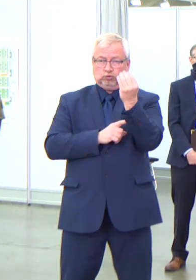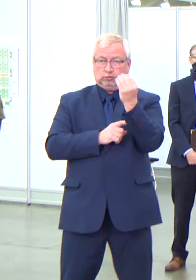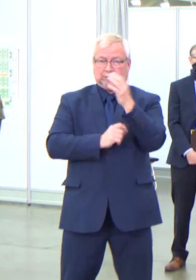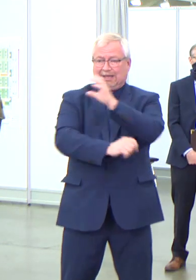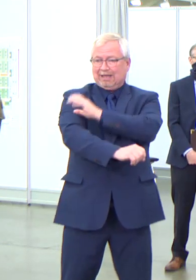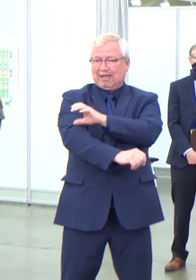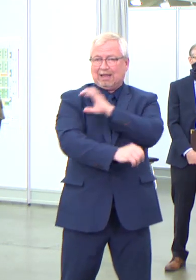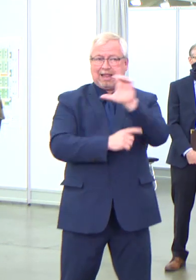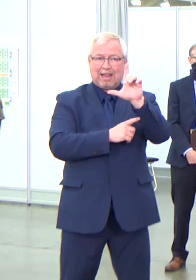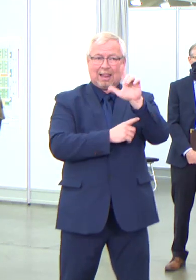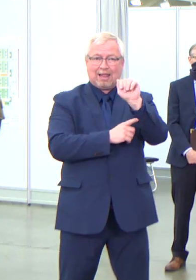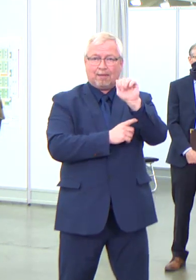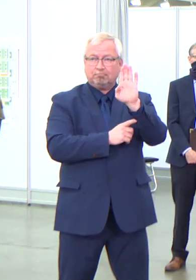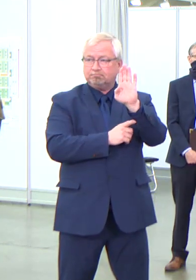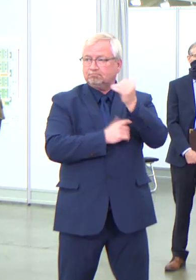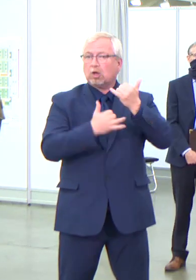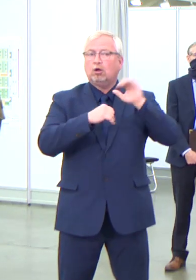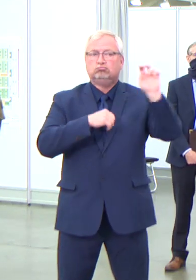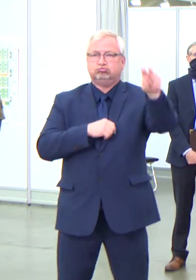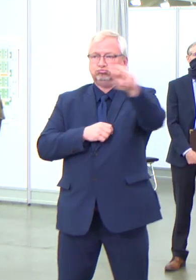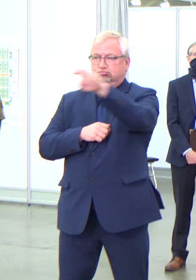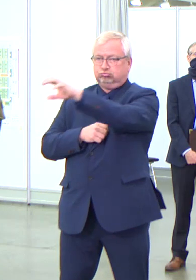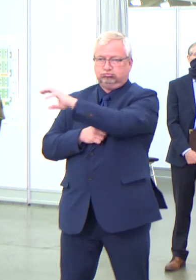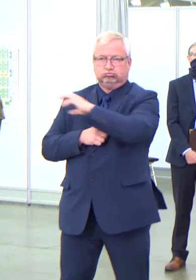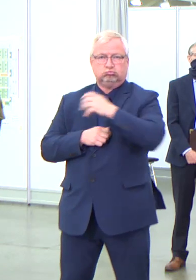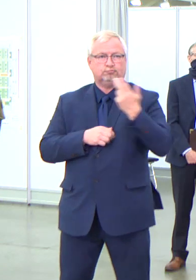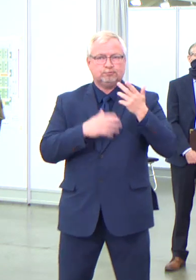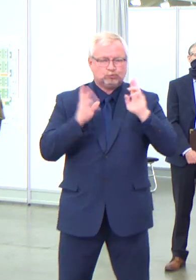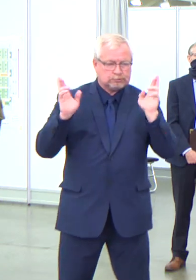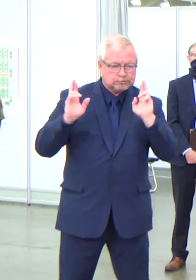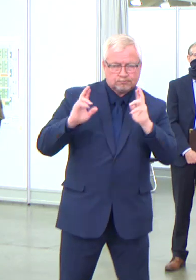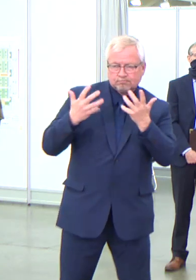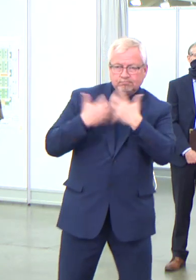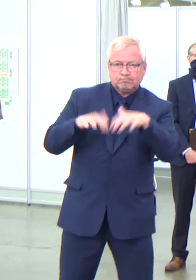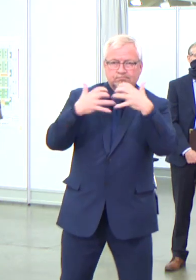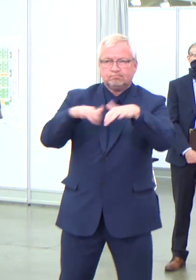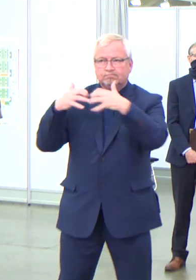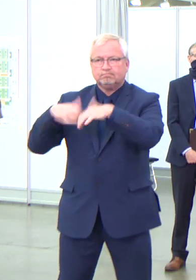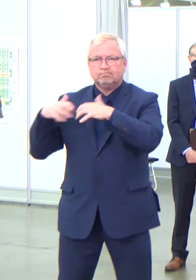, and 14 newly licensed clinical laboratories to help handle surge capacity